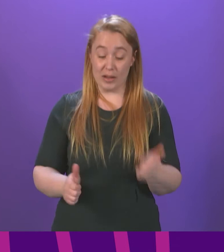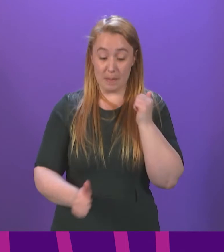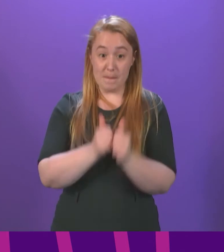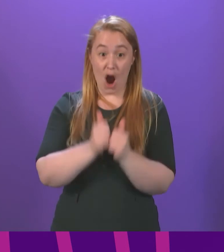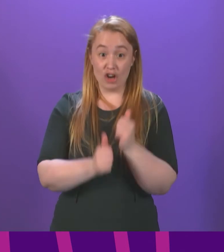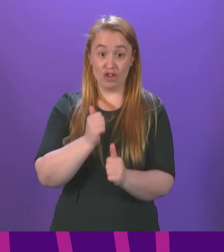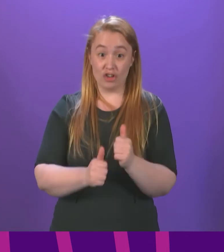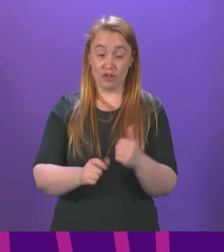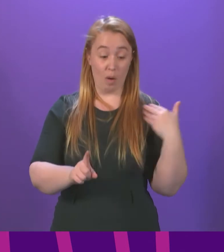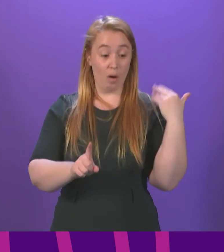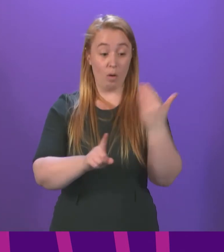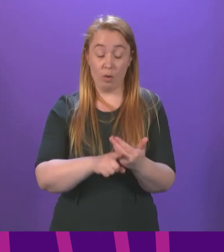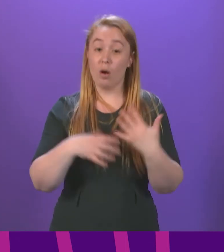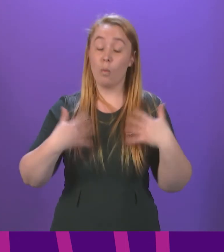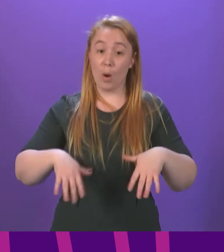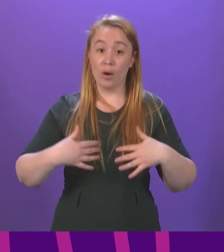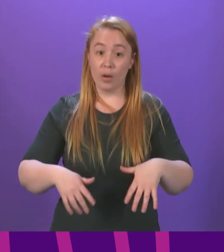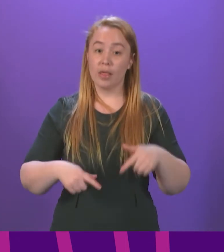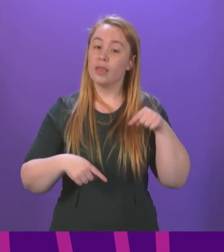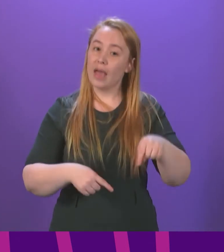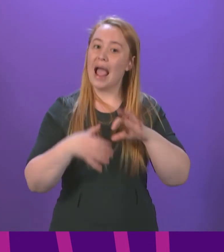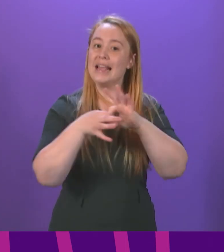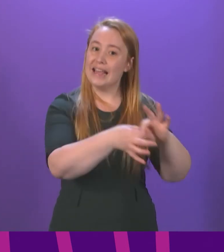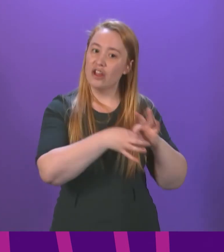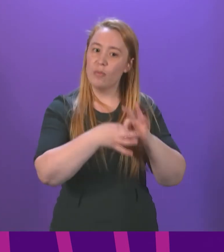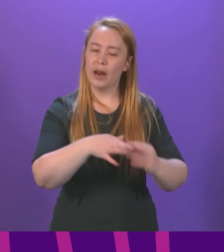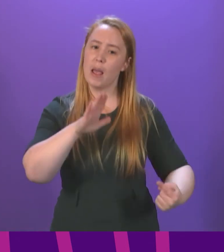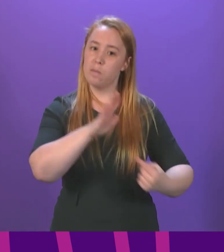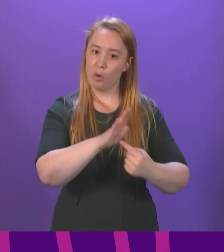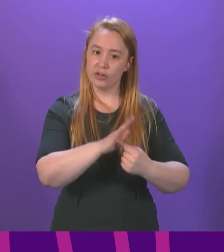The engagement has been really important in making sure that we are testing in the right